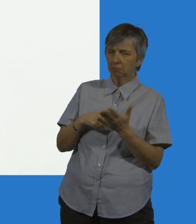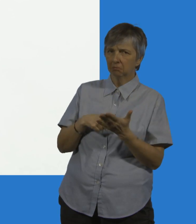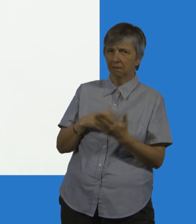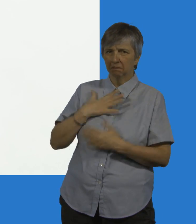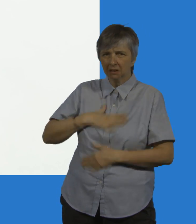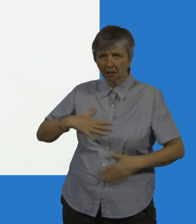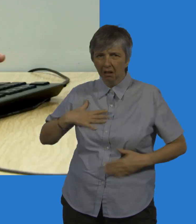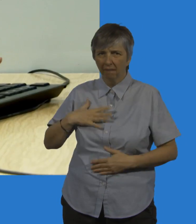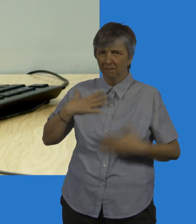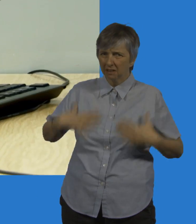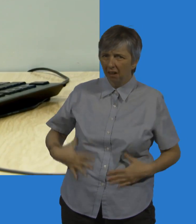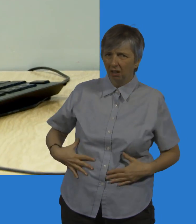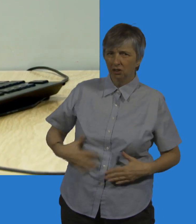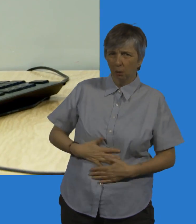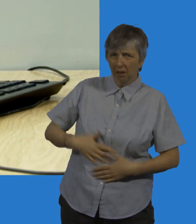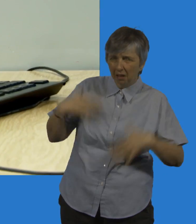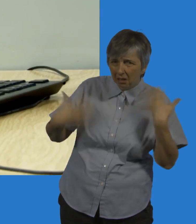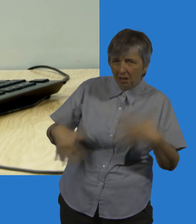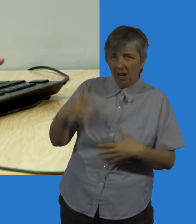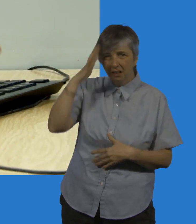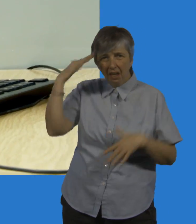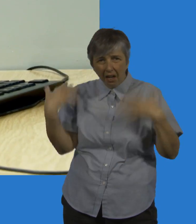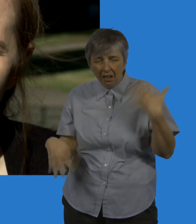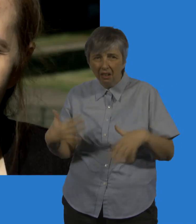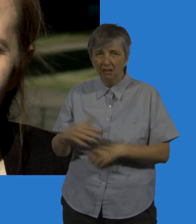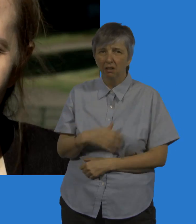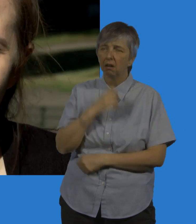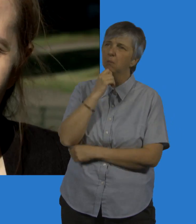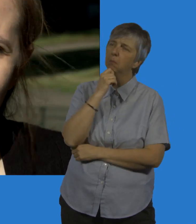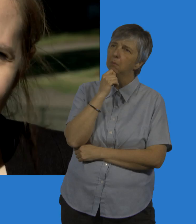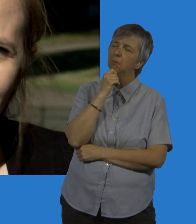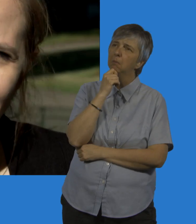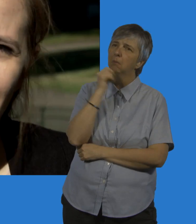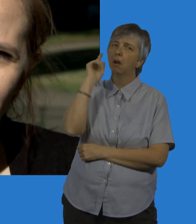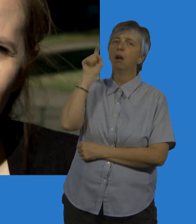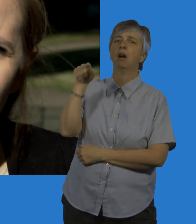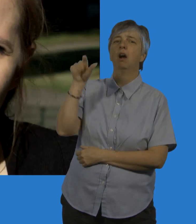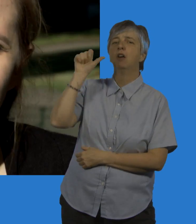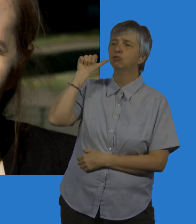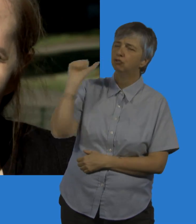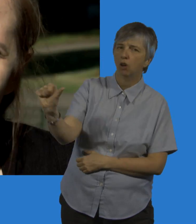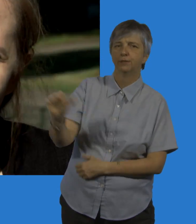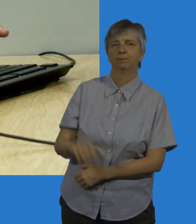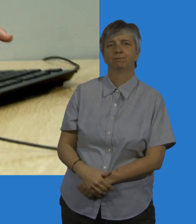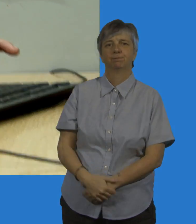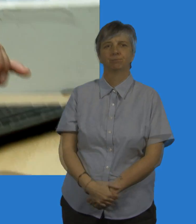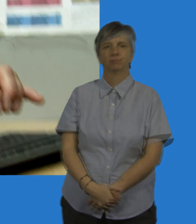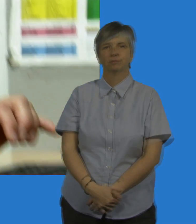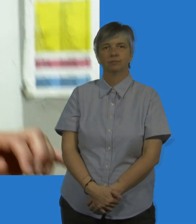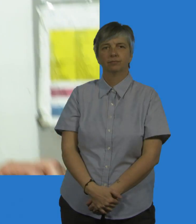that moment, I just sort of had that light bulb moment in my head where – I thought actually, yes, it made sense.